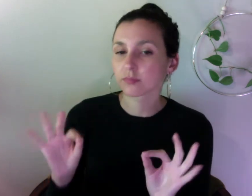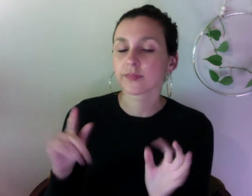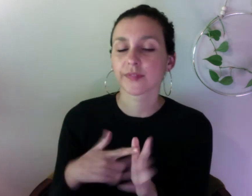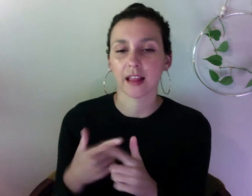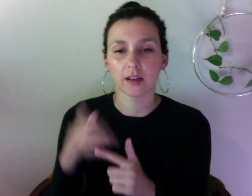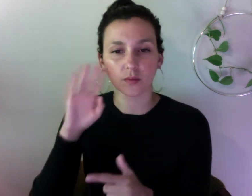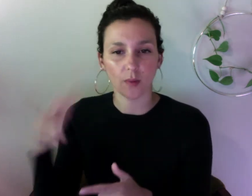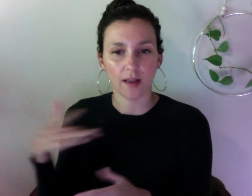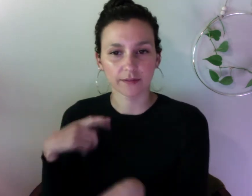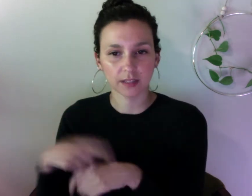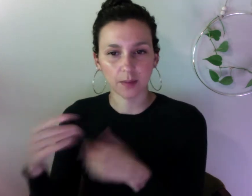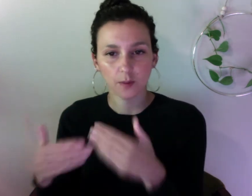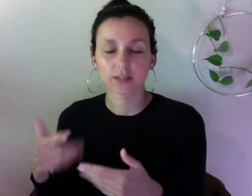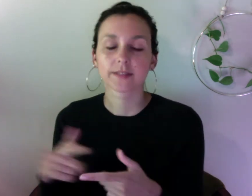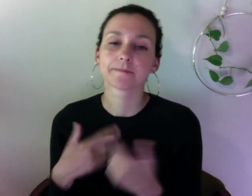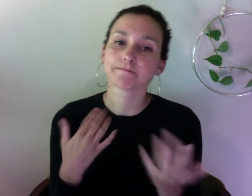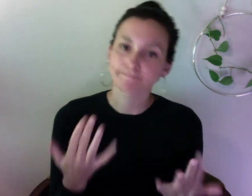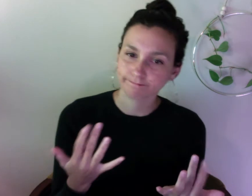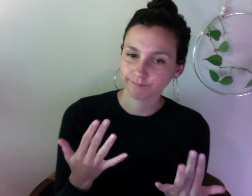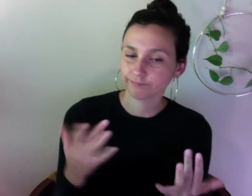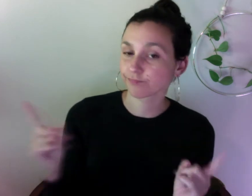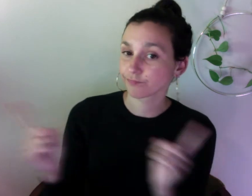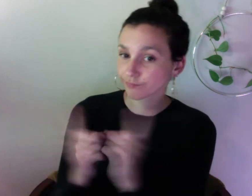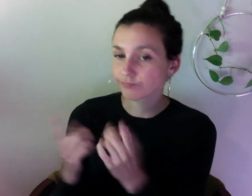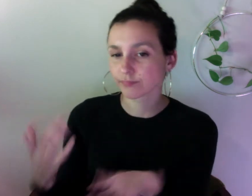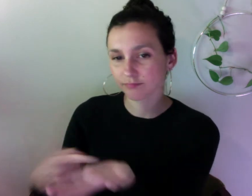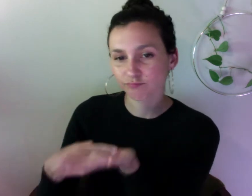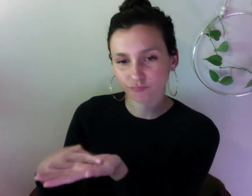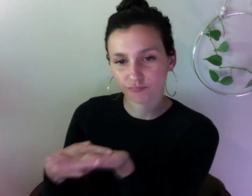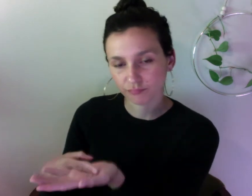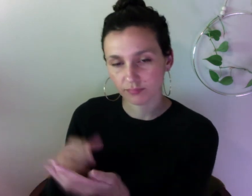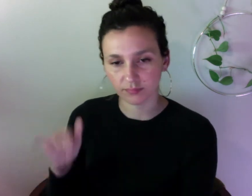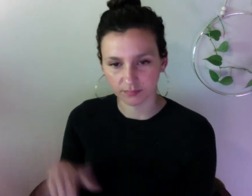This way, the partner will have time to process and we can discuss when the time is right.